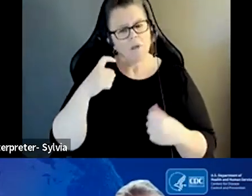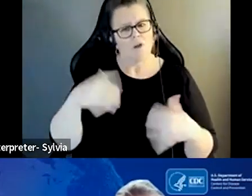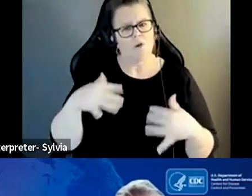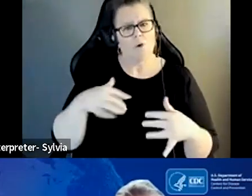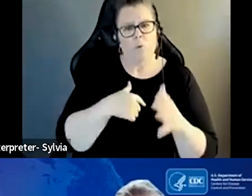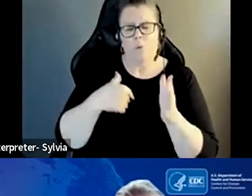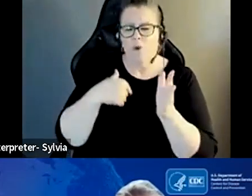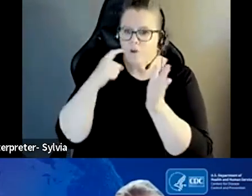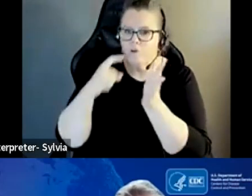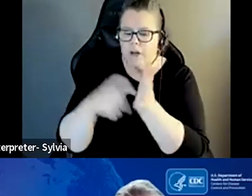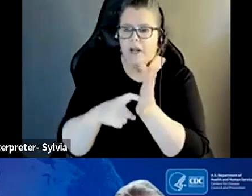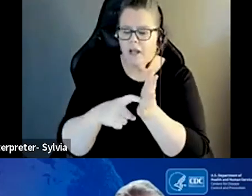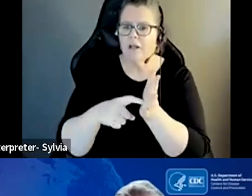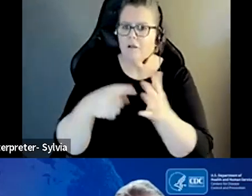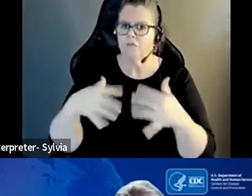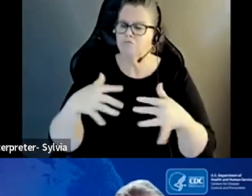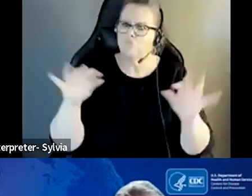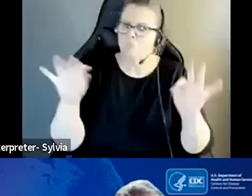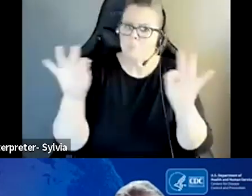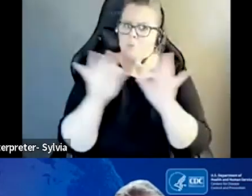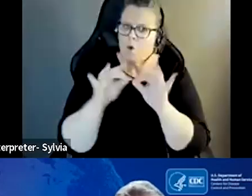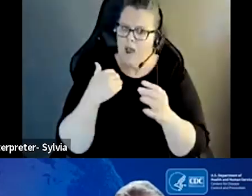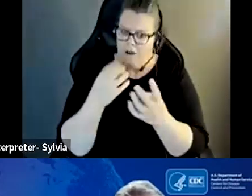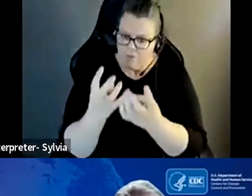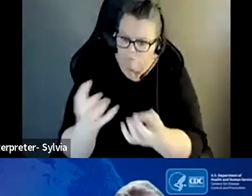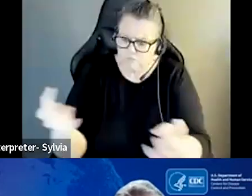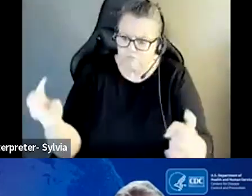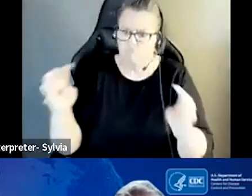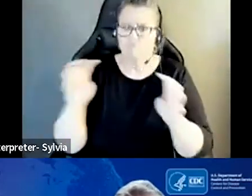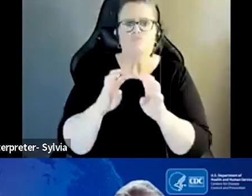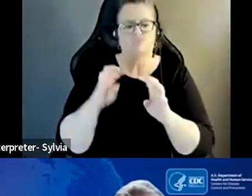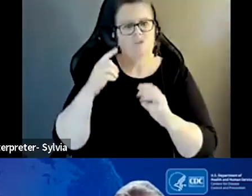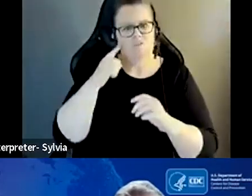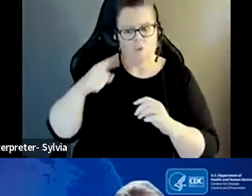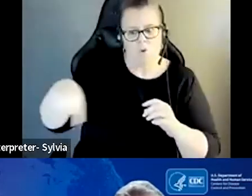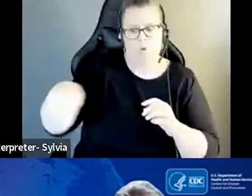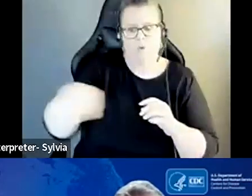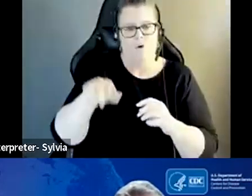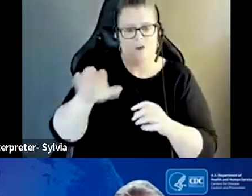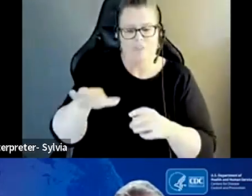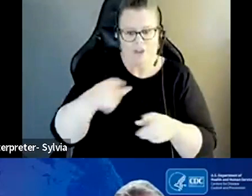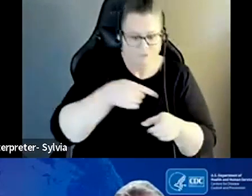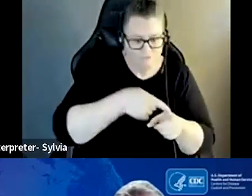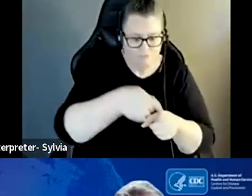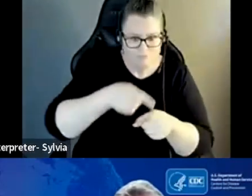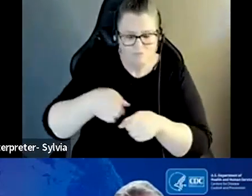of knowledgeable experts on a very broad range of topics. We want and need your input on our current activities,